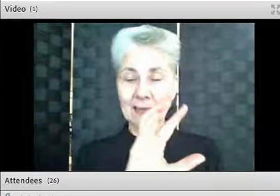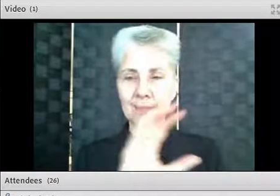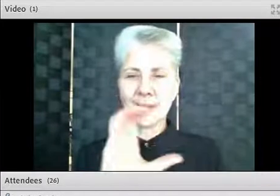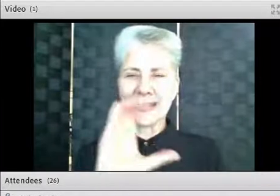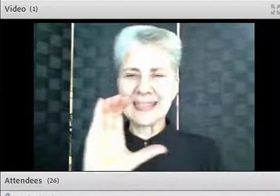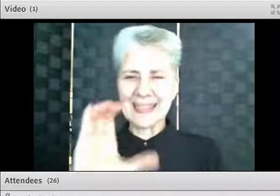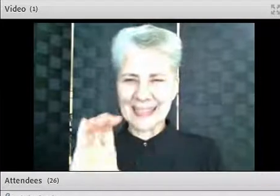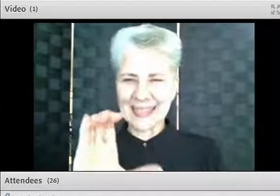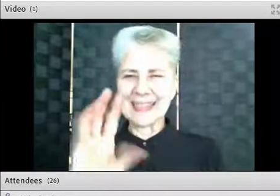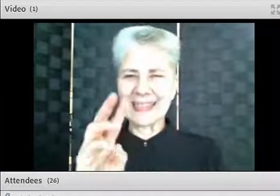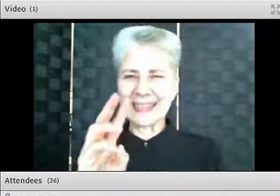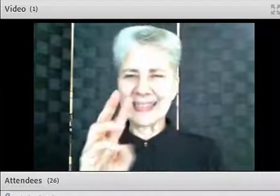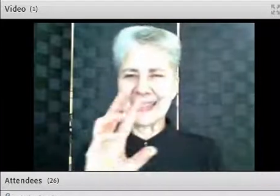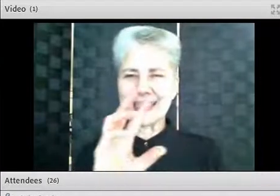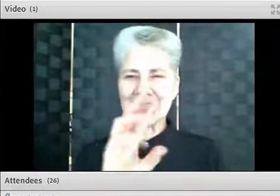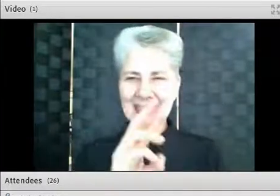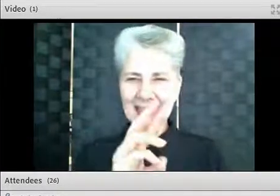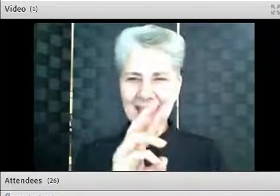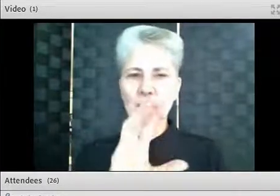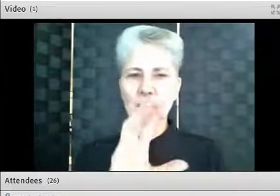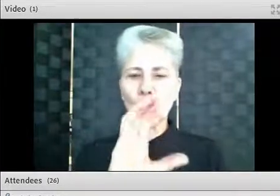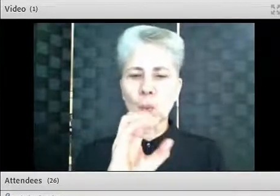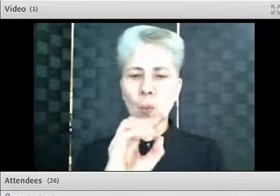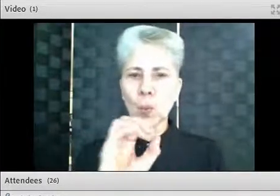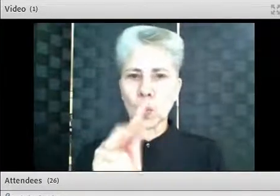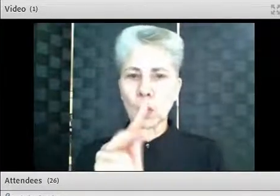Okay, so, yeah, nice.